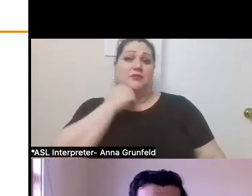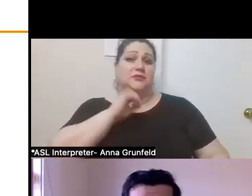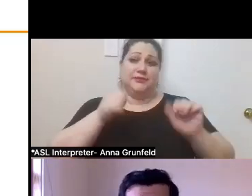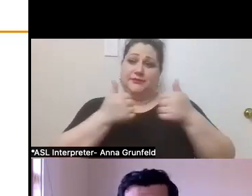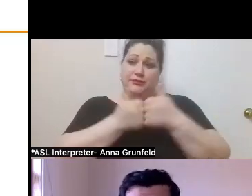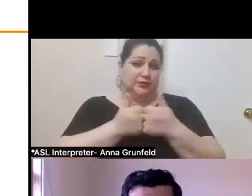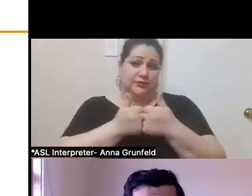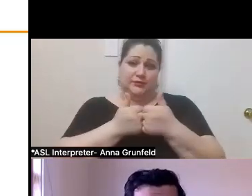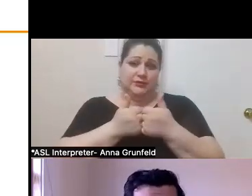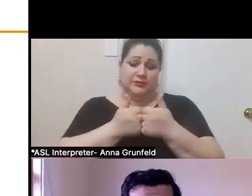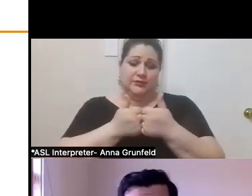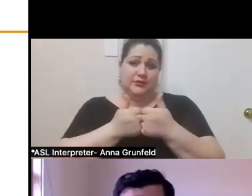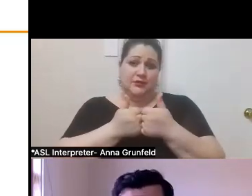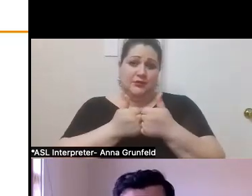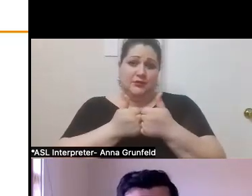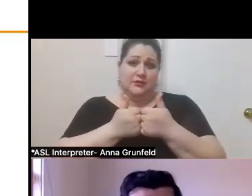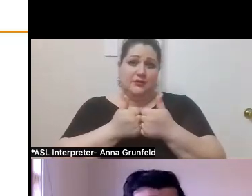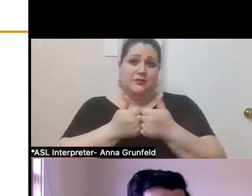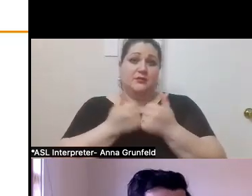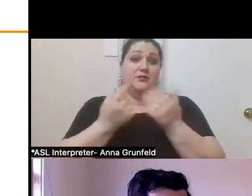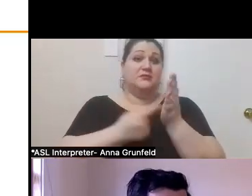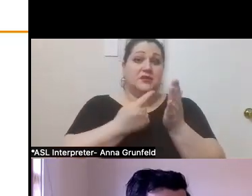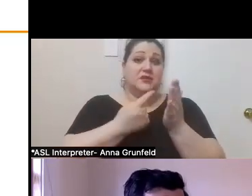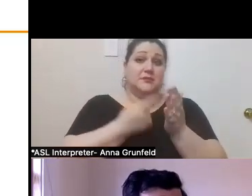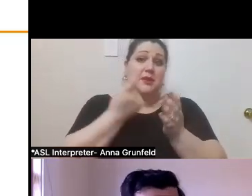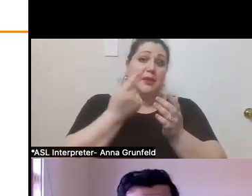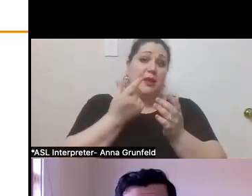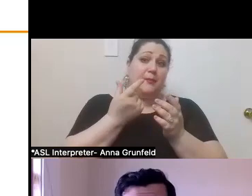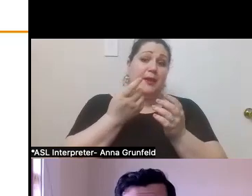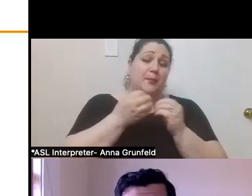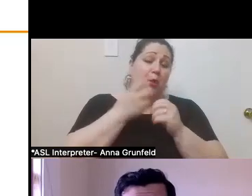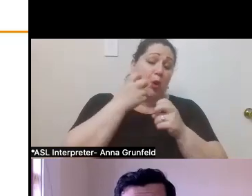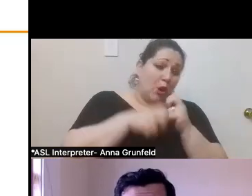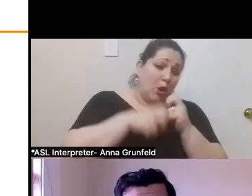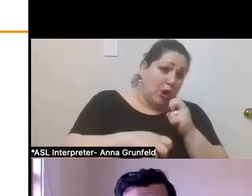You know, sometimes was a bit harder, sometimes was a bit more difficult, but it was always hard.